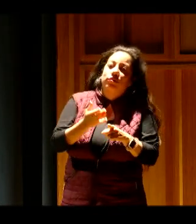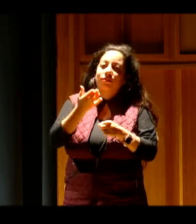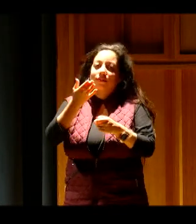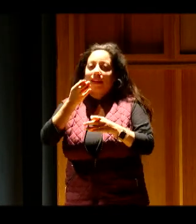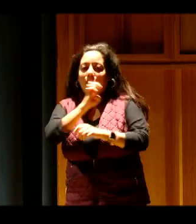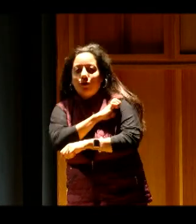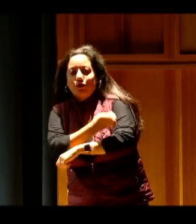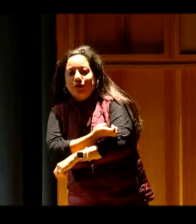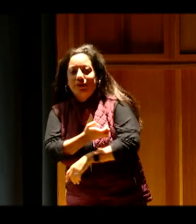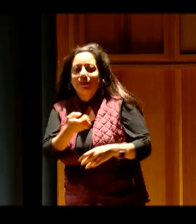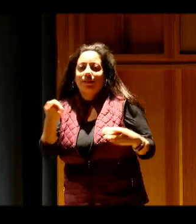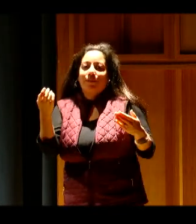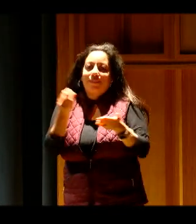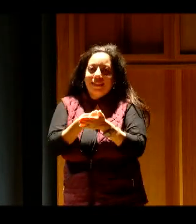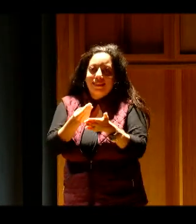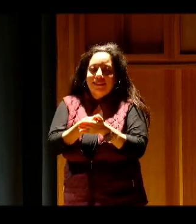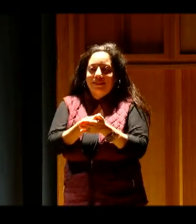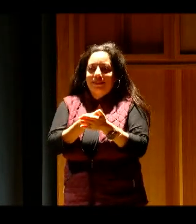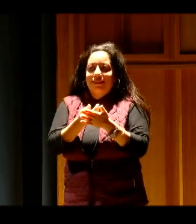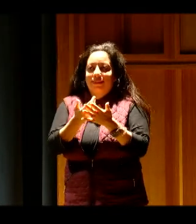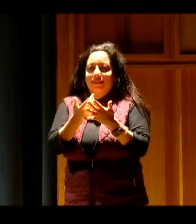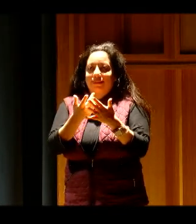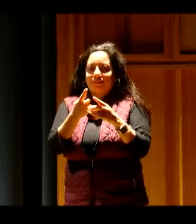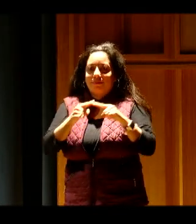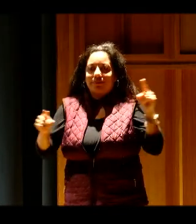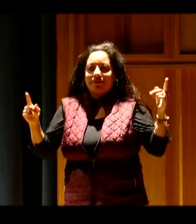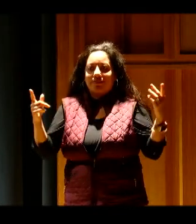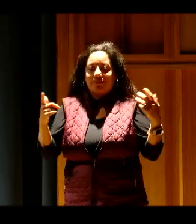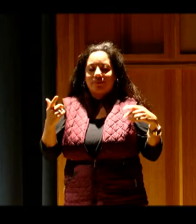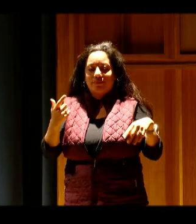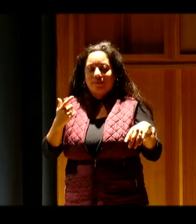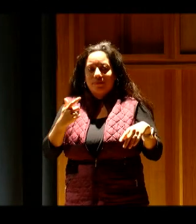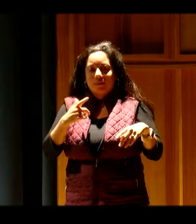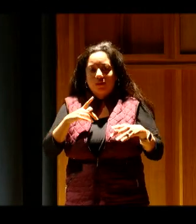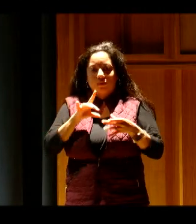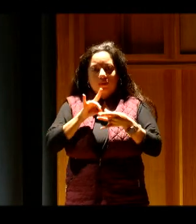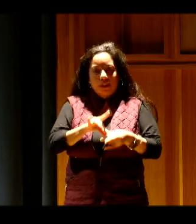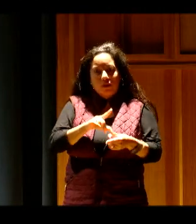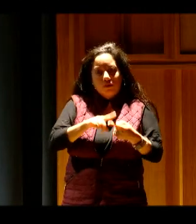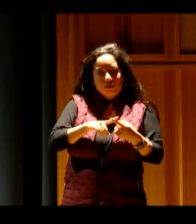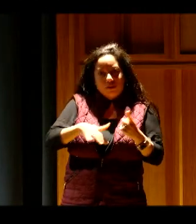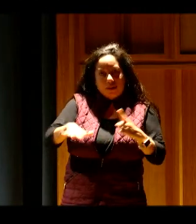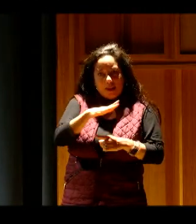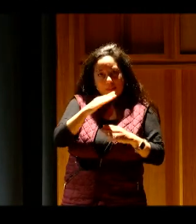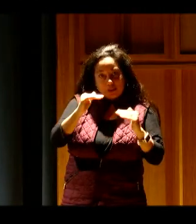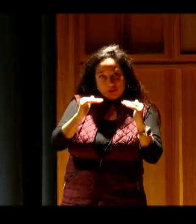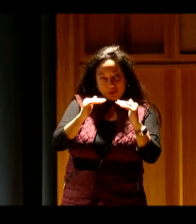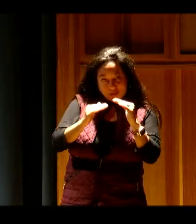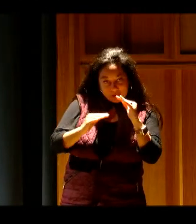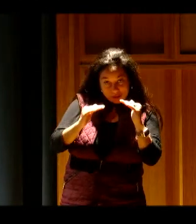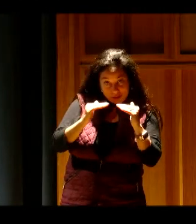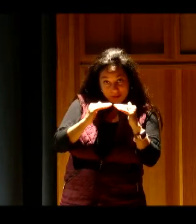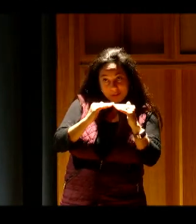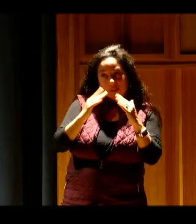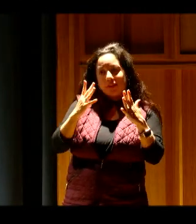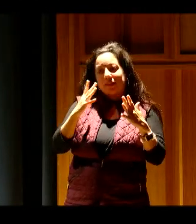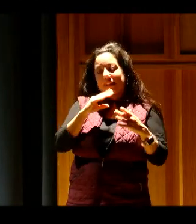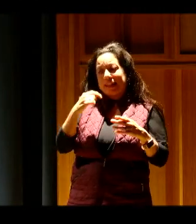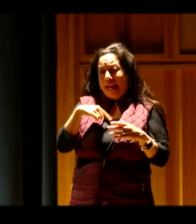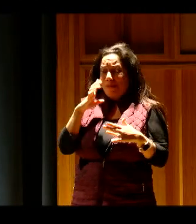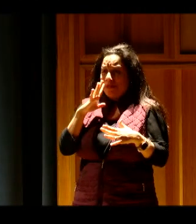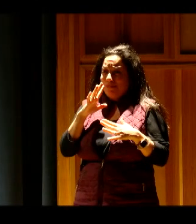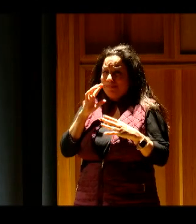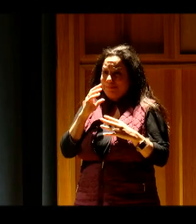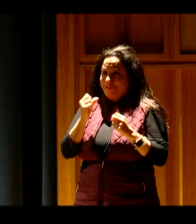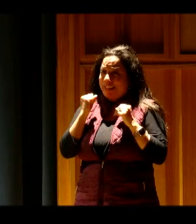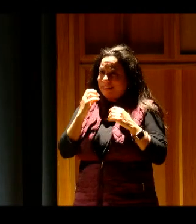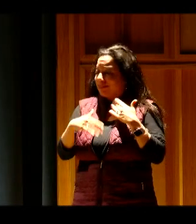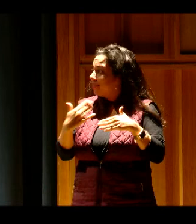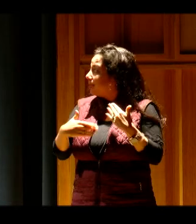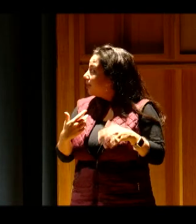just the circular economy and to nature alongside climate justice placemaking and the economy. And I'm going to whiz through these they are pathfinding.